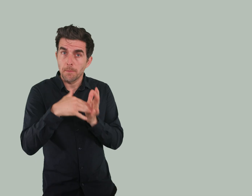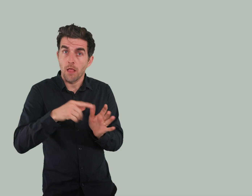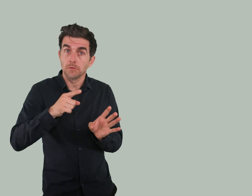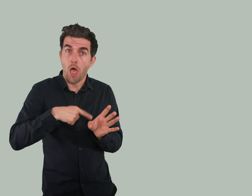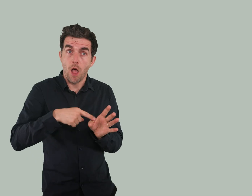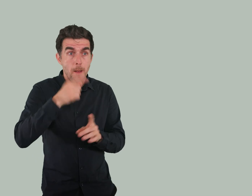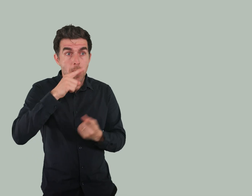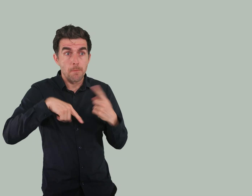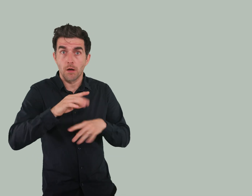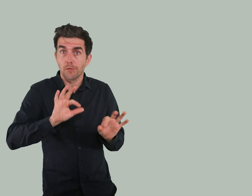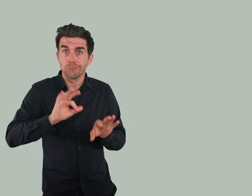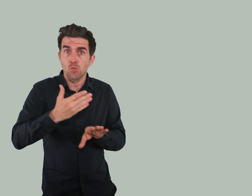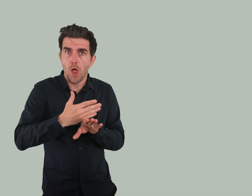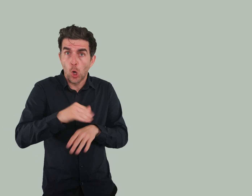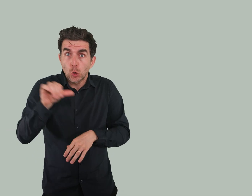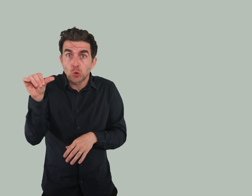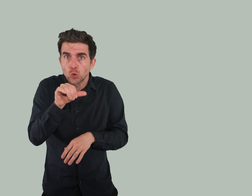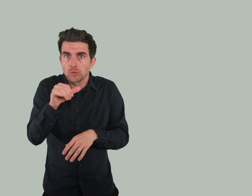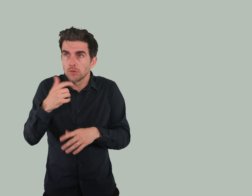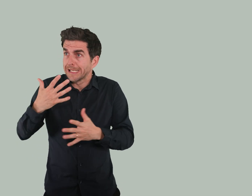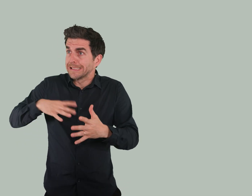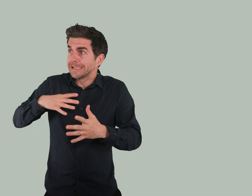having close to a million young people out of work.